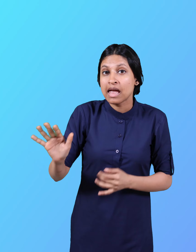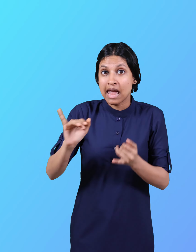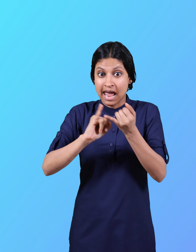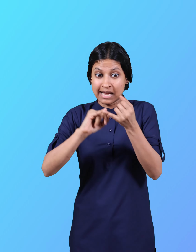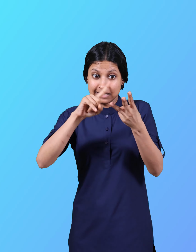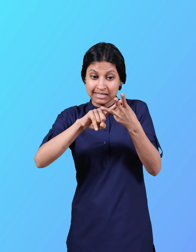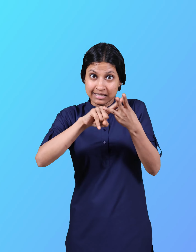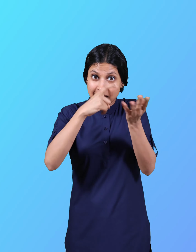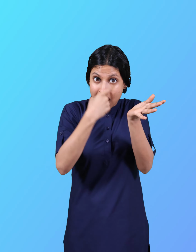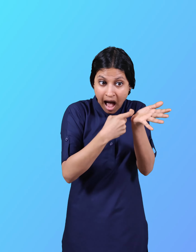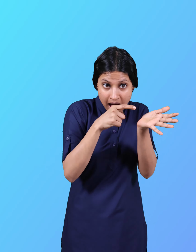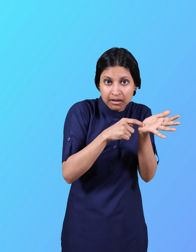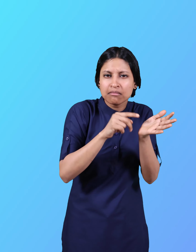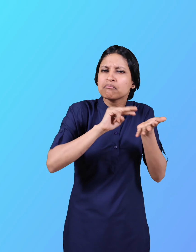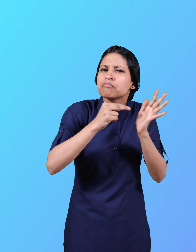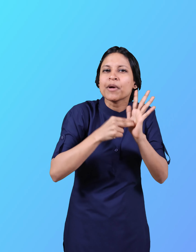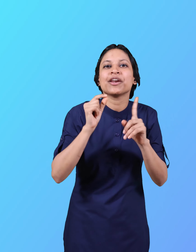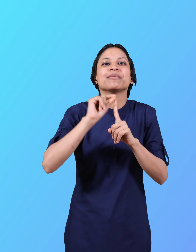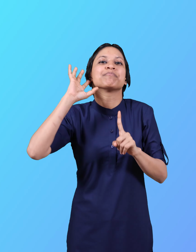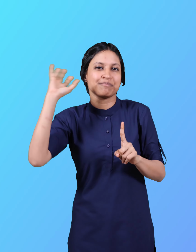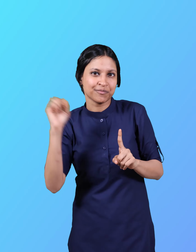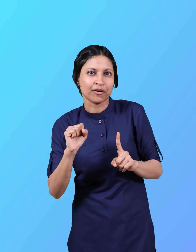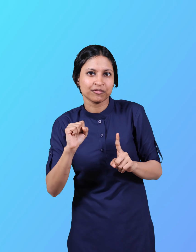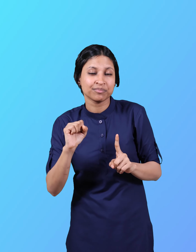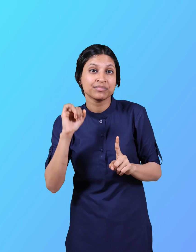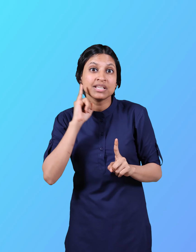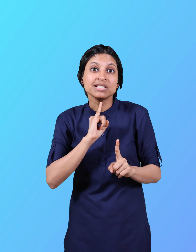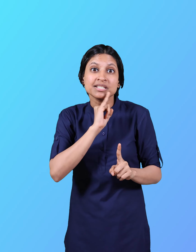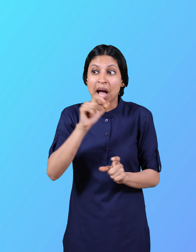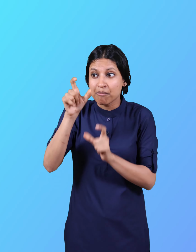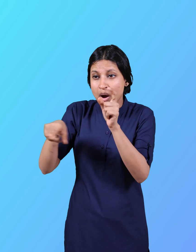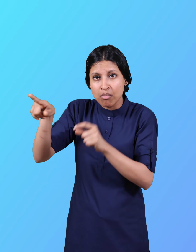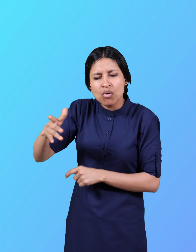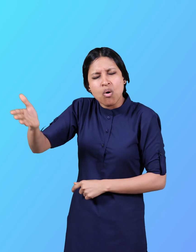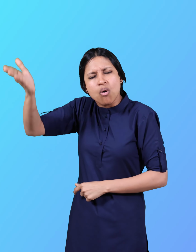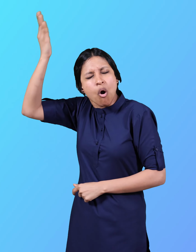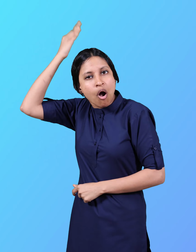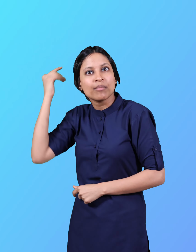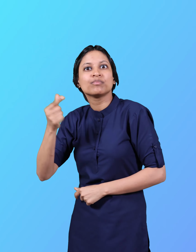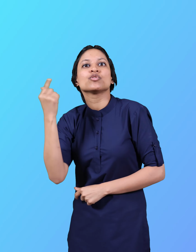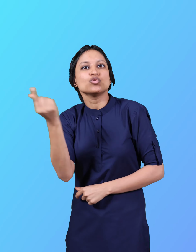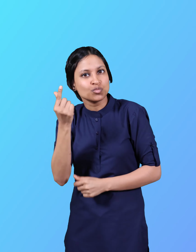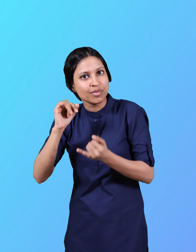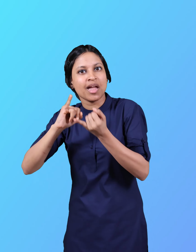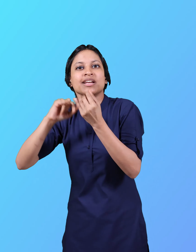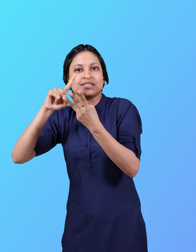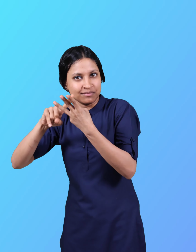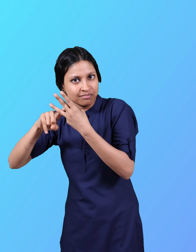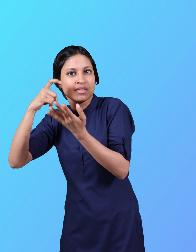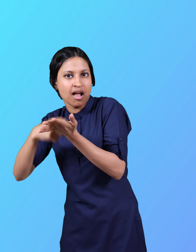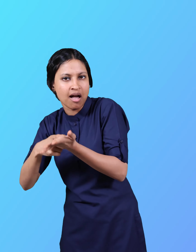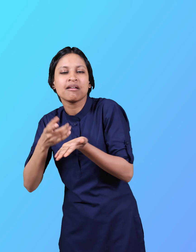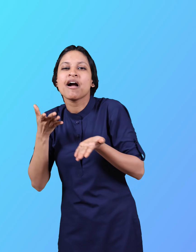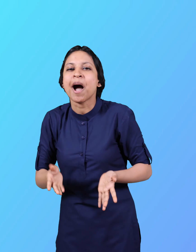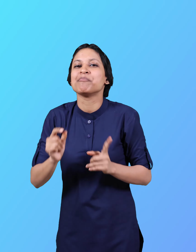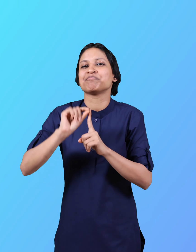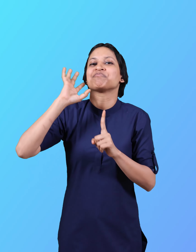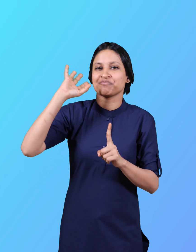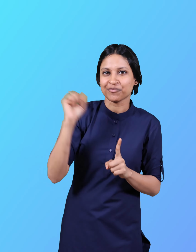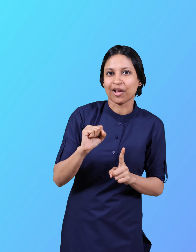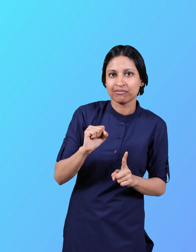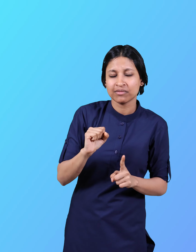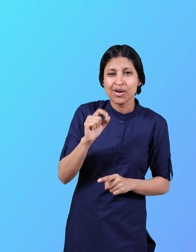(In the past people in Israel called a prophet a “seer”. So if they wanted to ask something from God, they would say, “Let’s go to the seer.”)